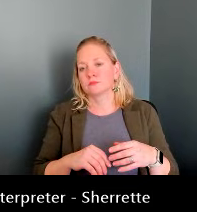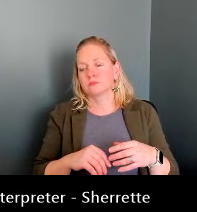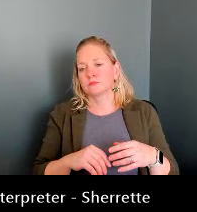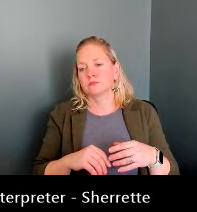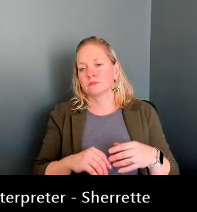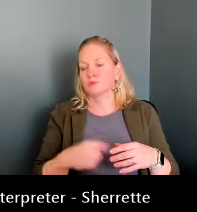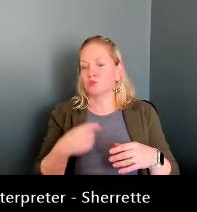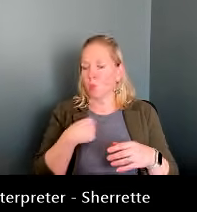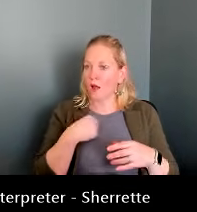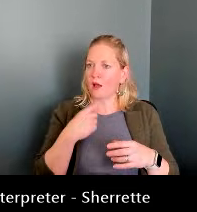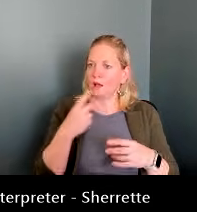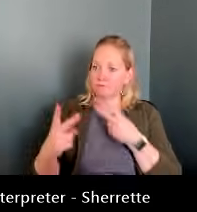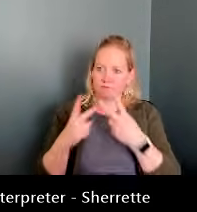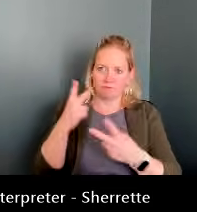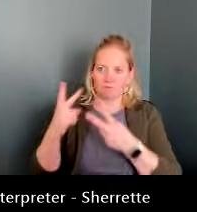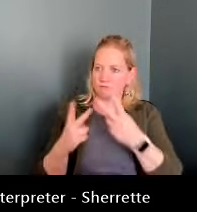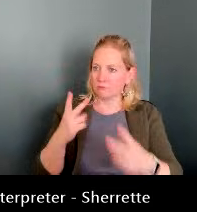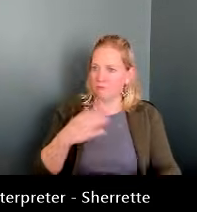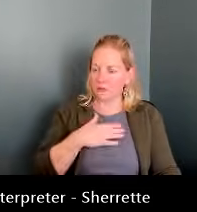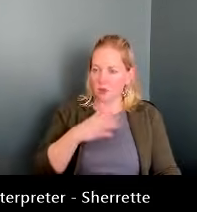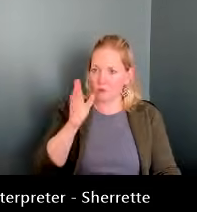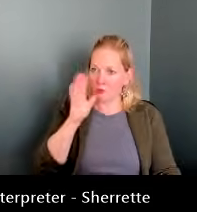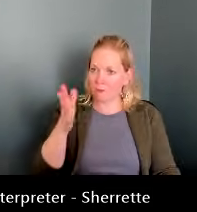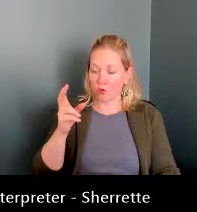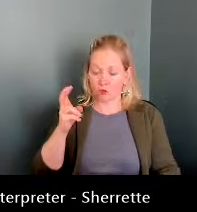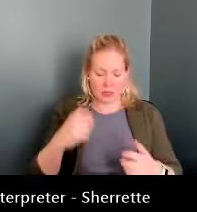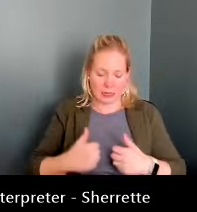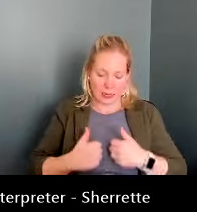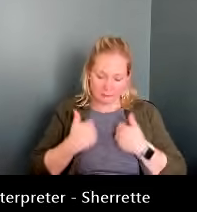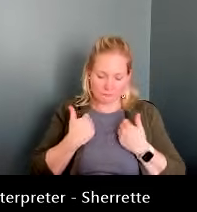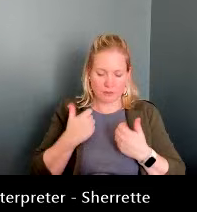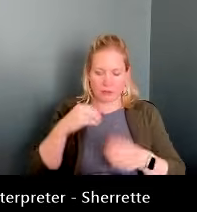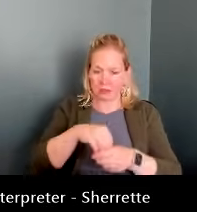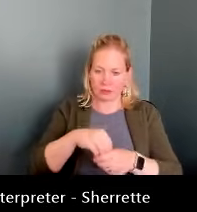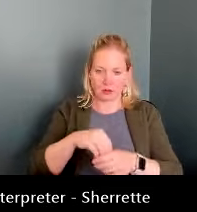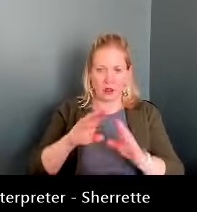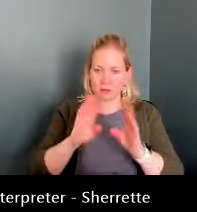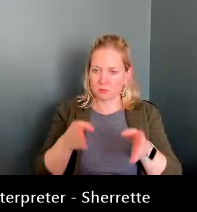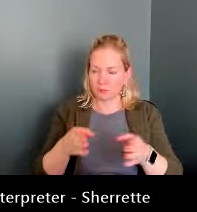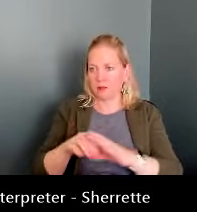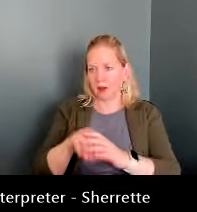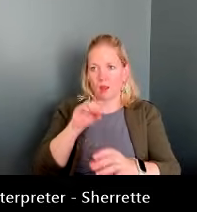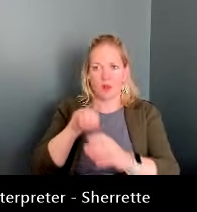literally live in and out of the hospital along with my mother going back and forth.